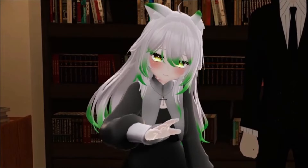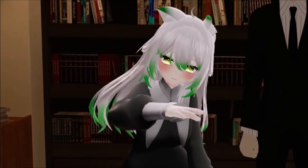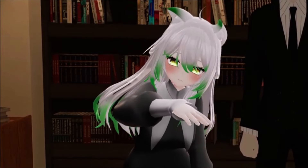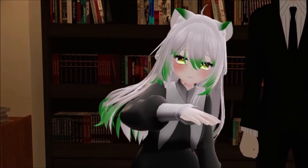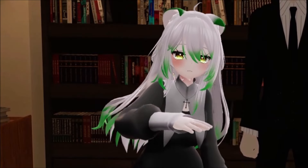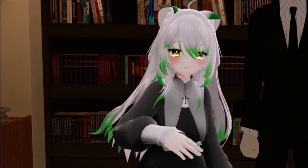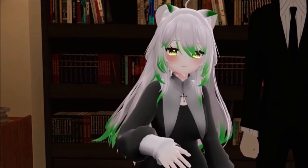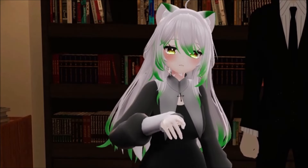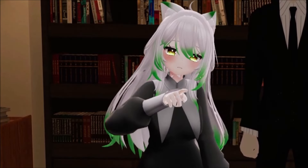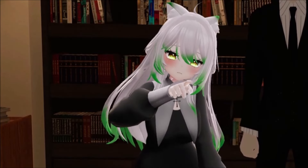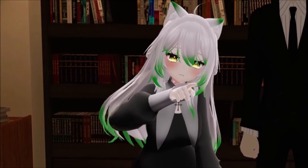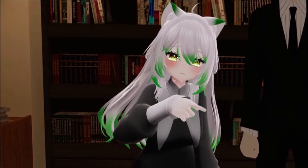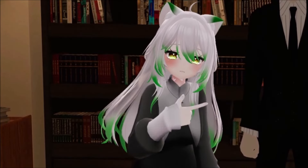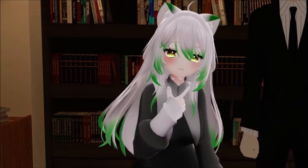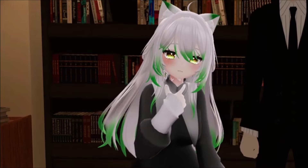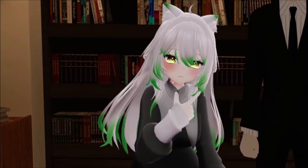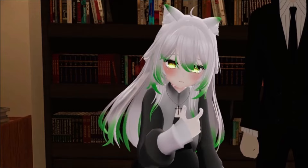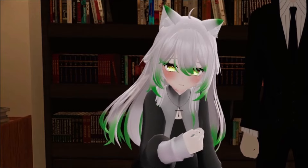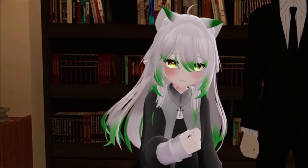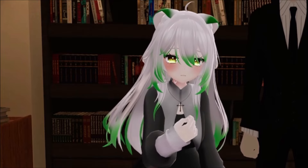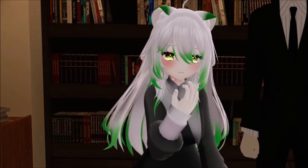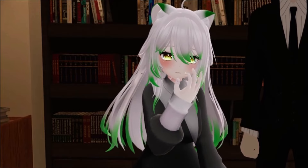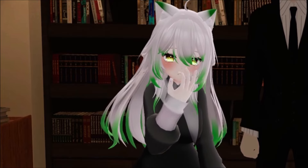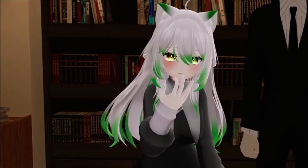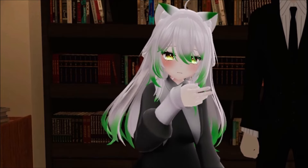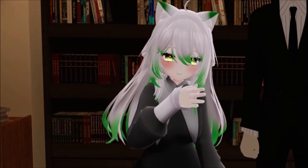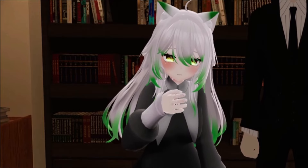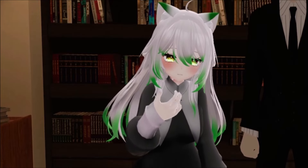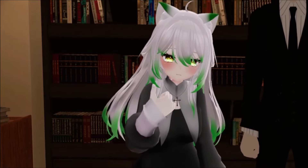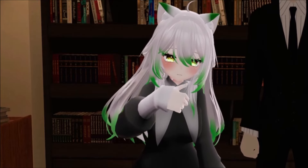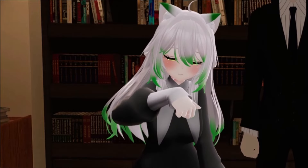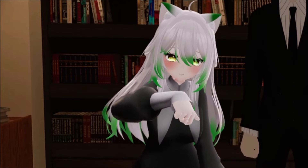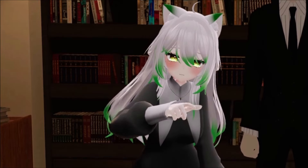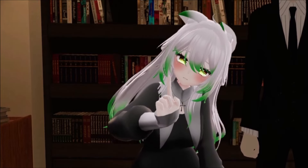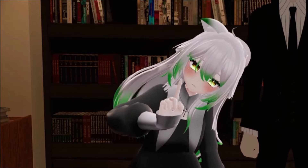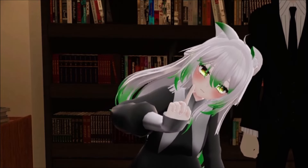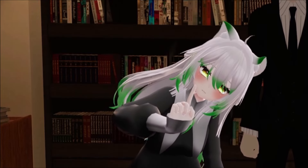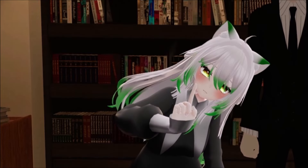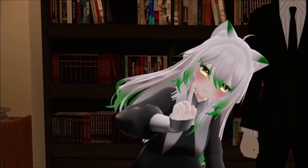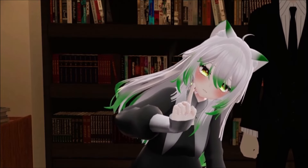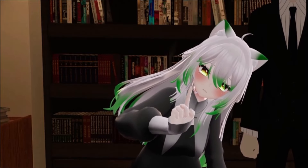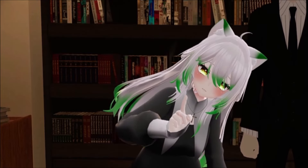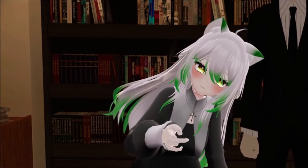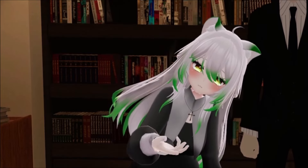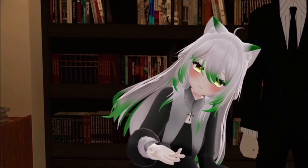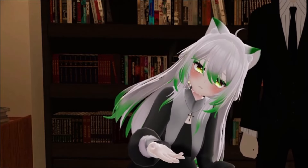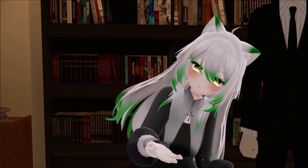(Japanese Sign Language) Hey! What is your favorite boba tea?